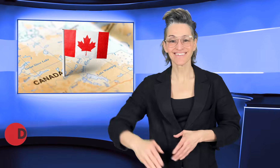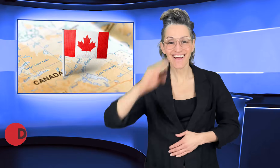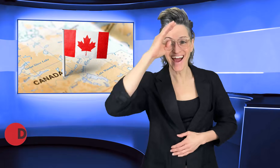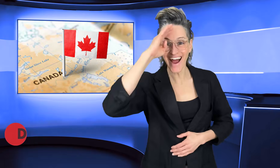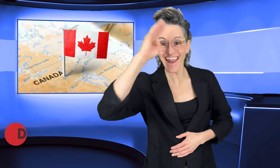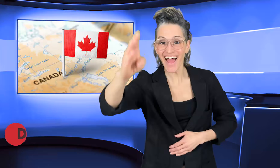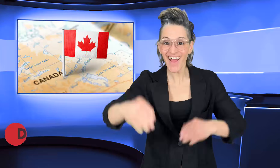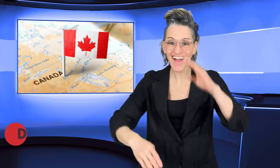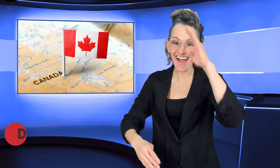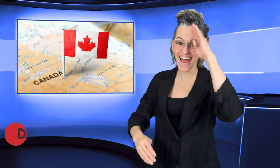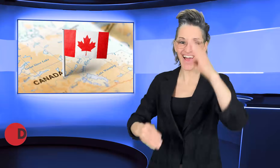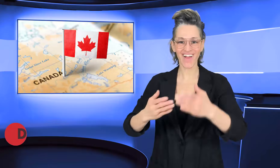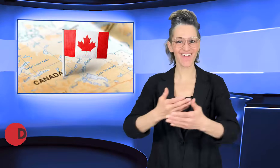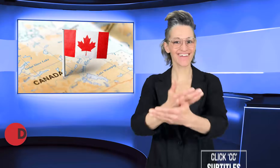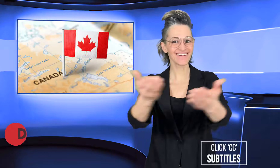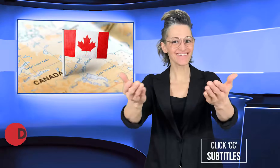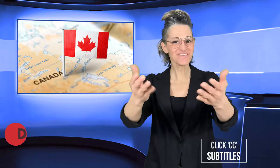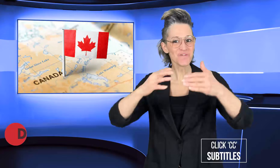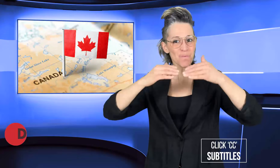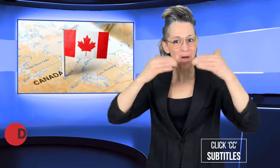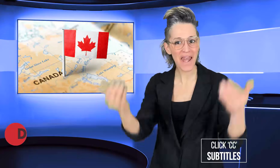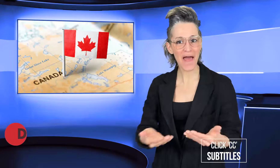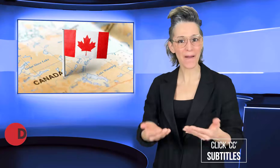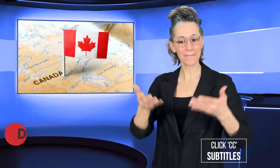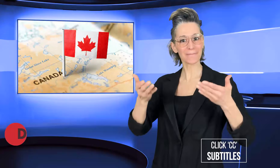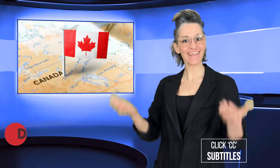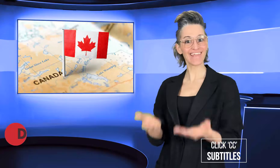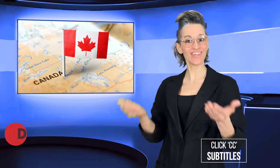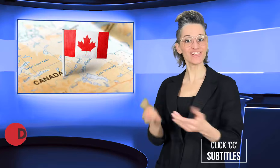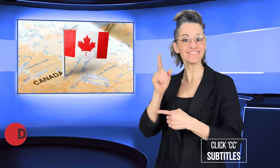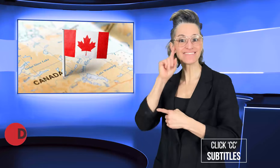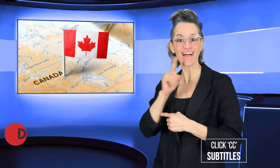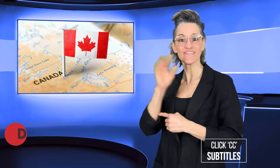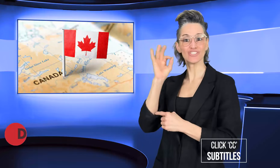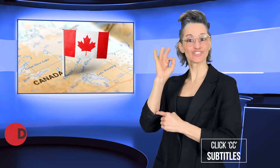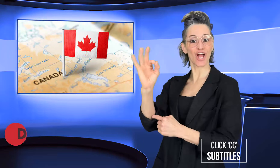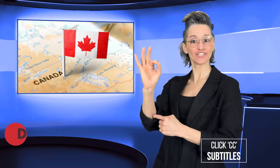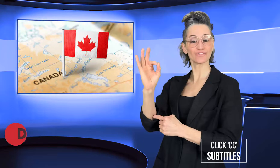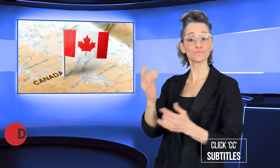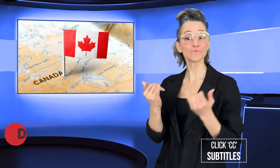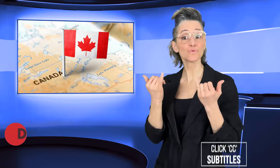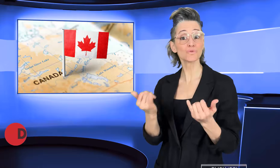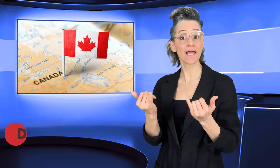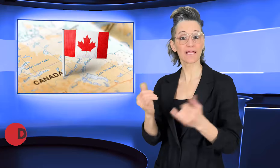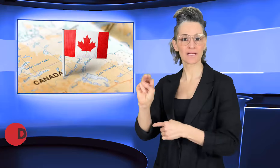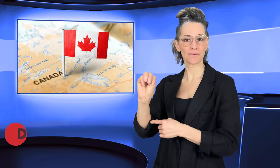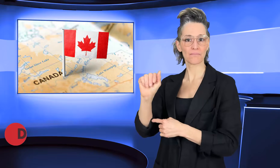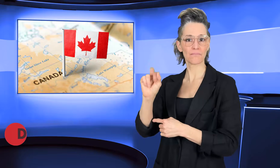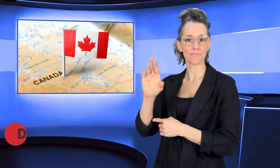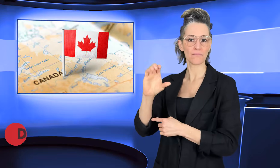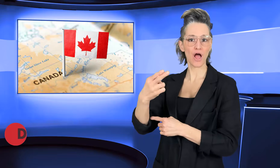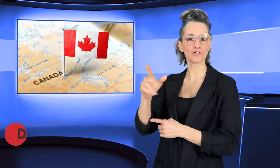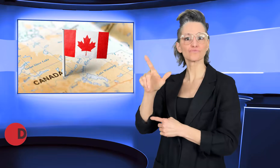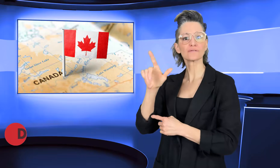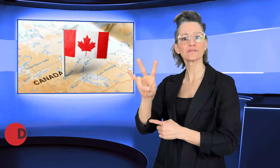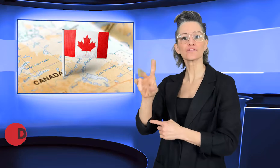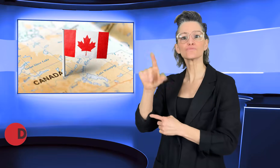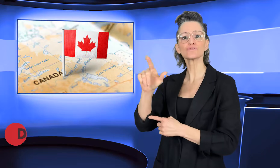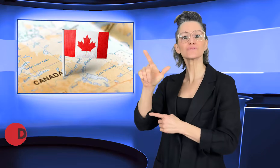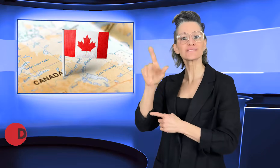[DAWN]: Hello! This is DeafDots, 27 March 2026.